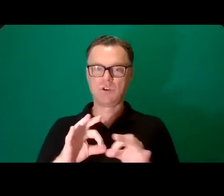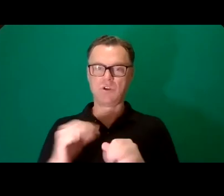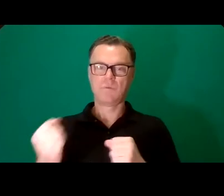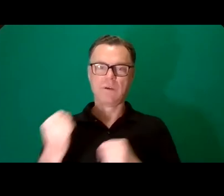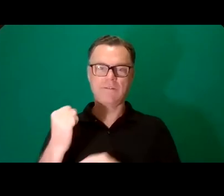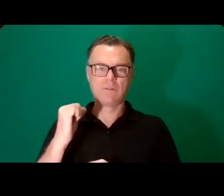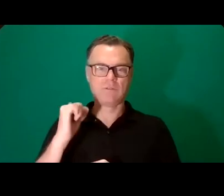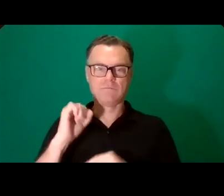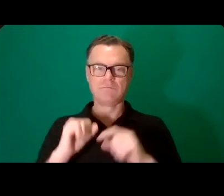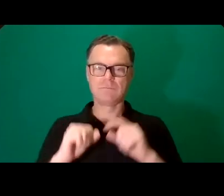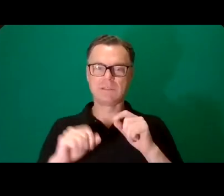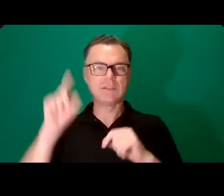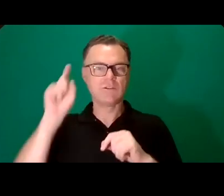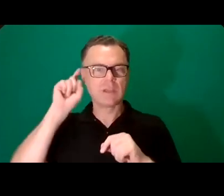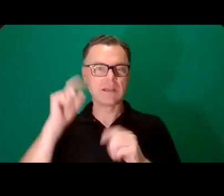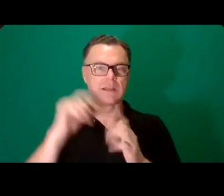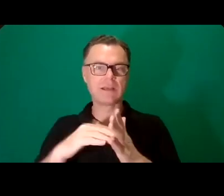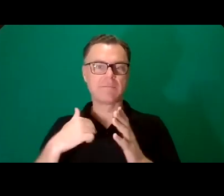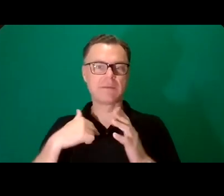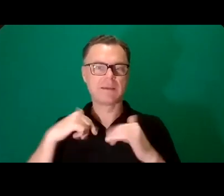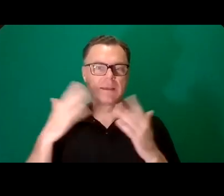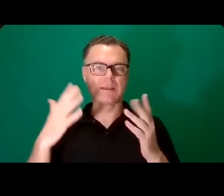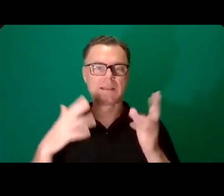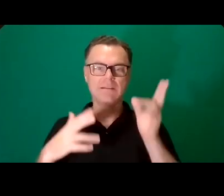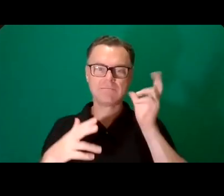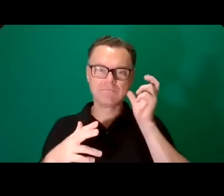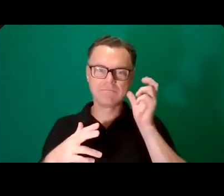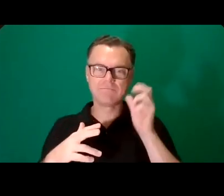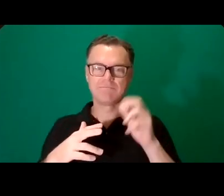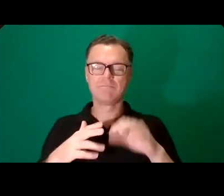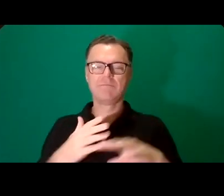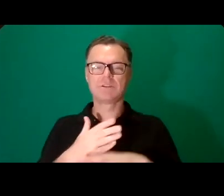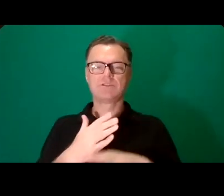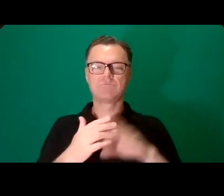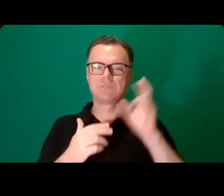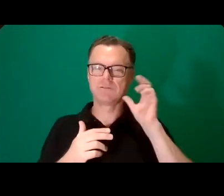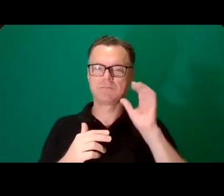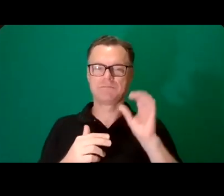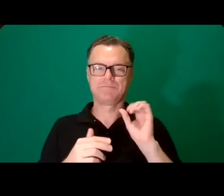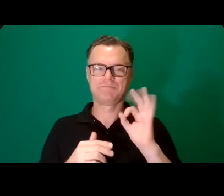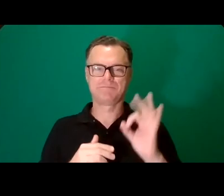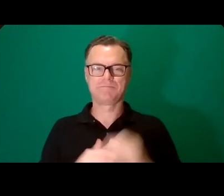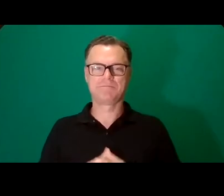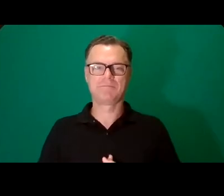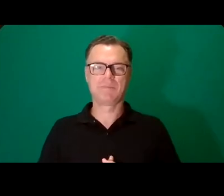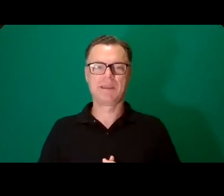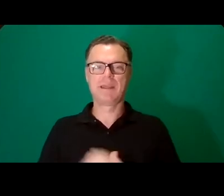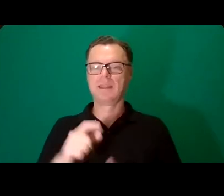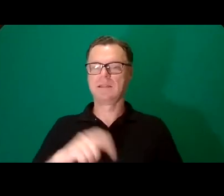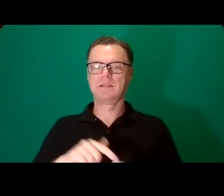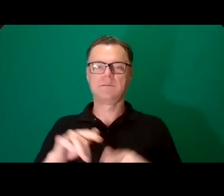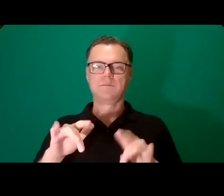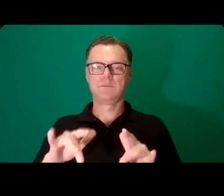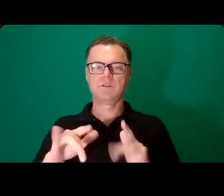produce any level of functional hearing in that ear and they weren't doing cochlear implants